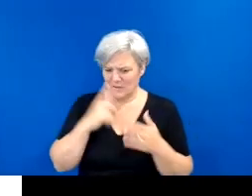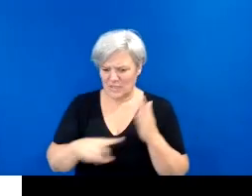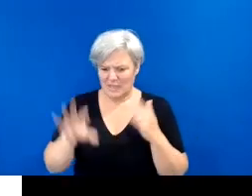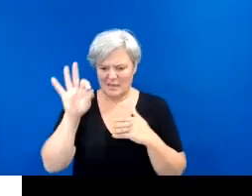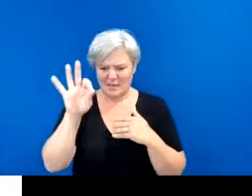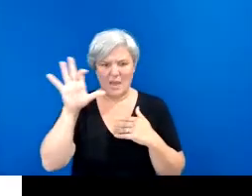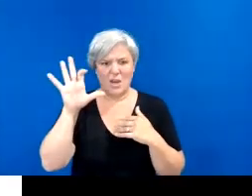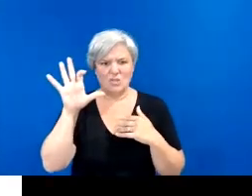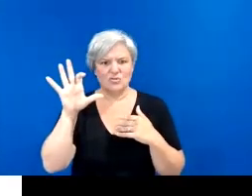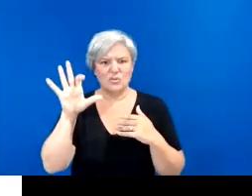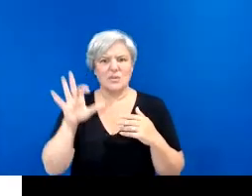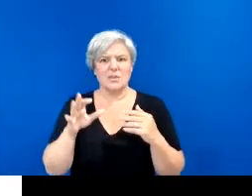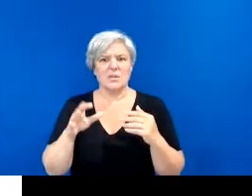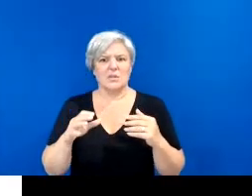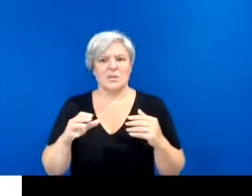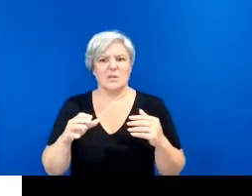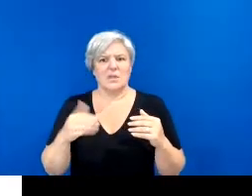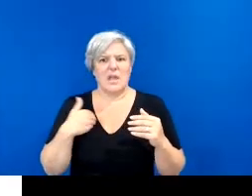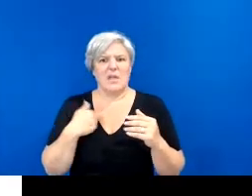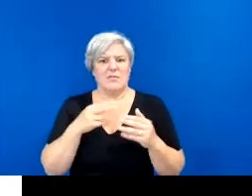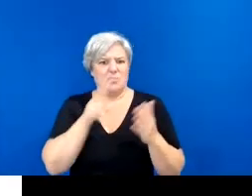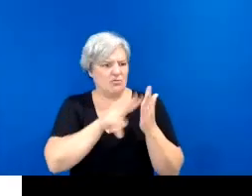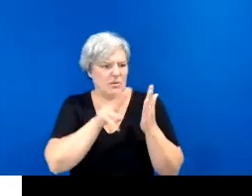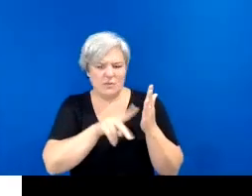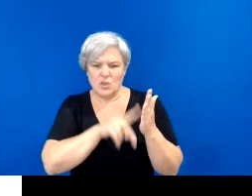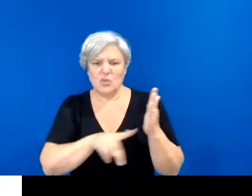half of them have been reviewed so they can be peer